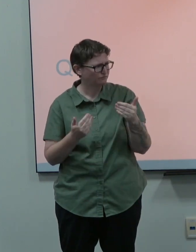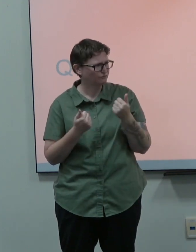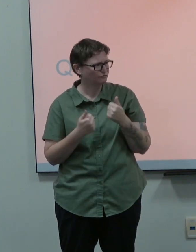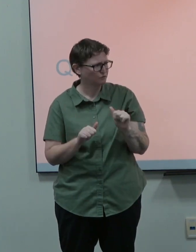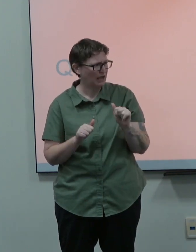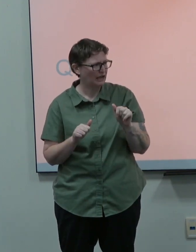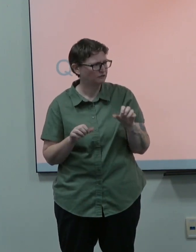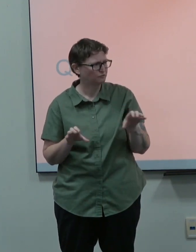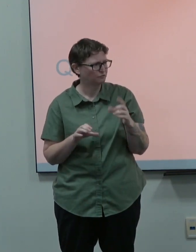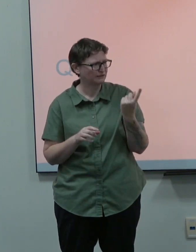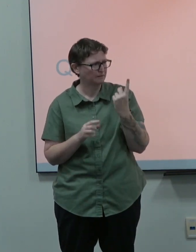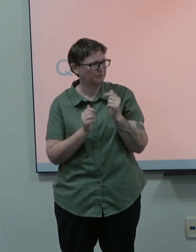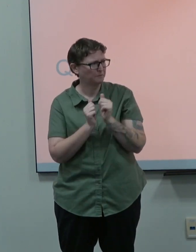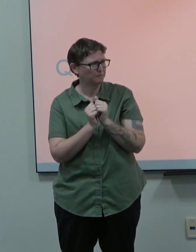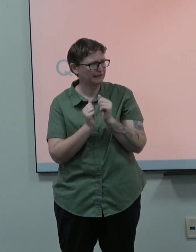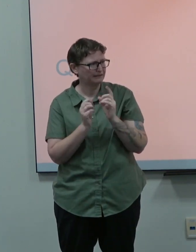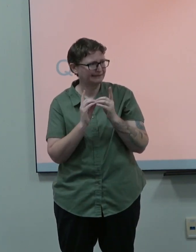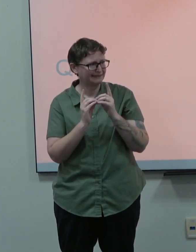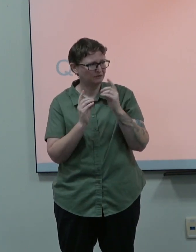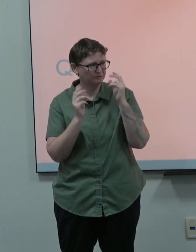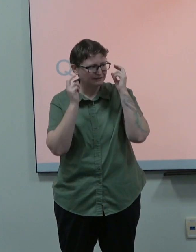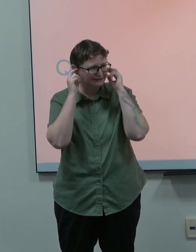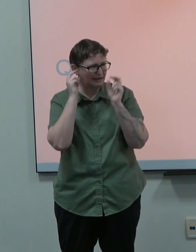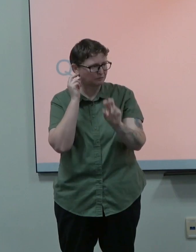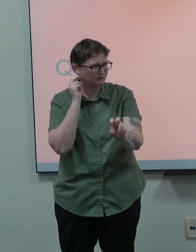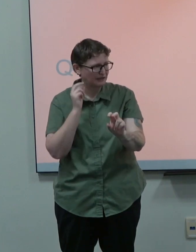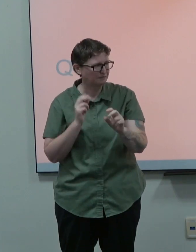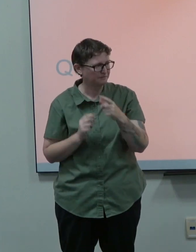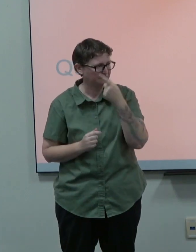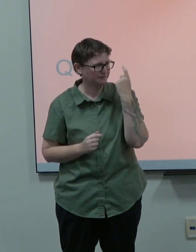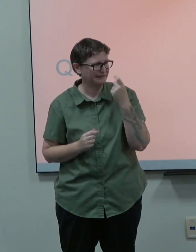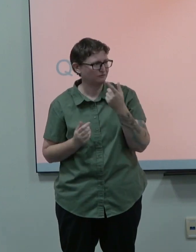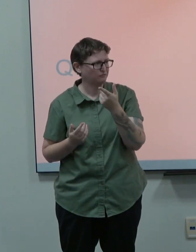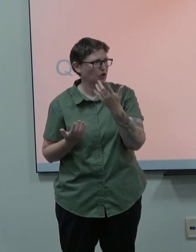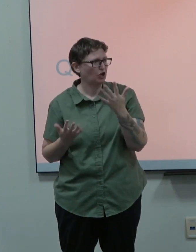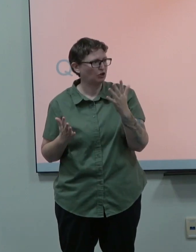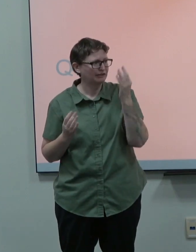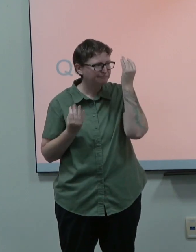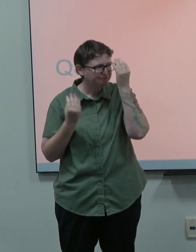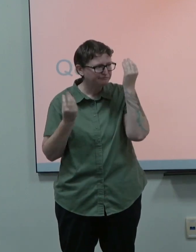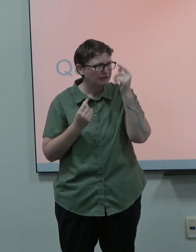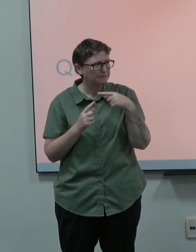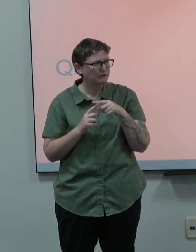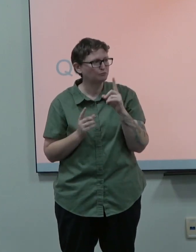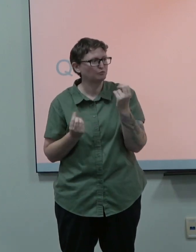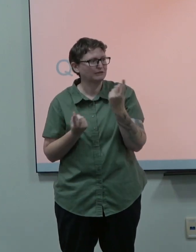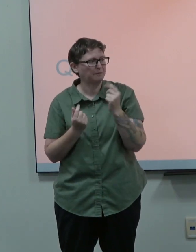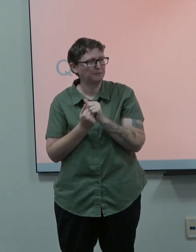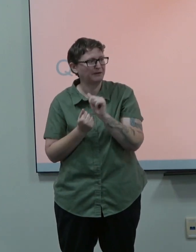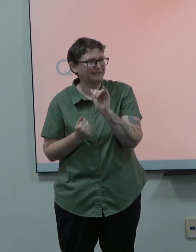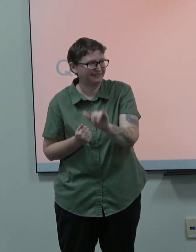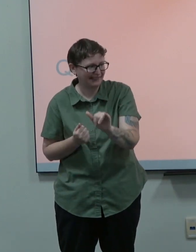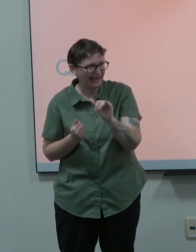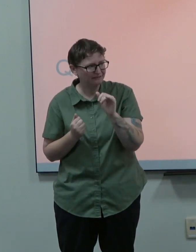"Hey, why don't we try to do something with digital stethoscopes?" Because she was already thinking about doing something related